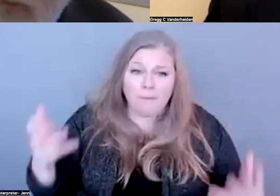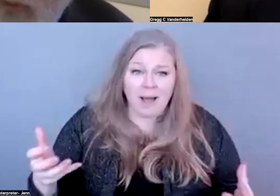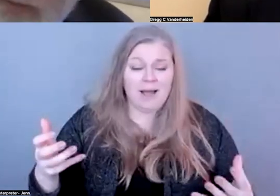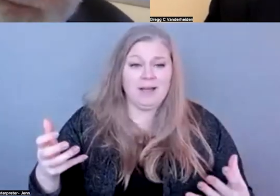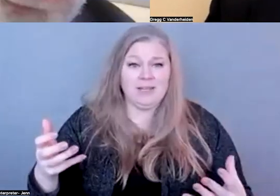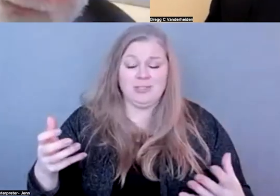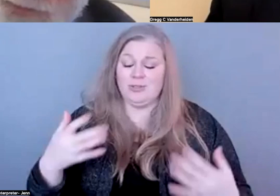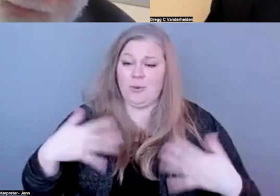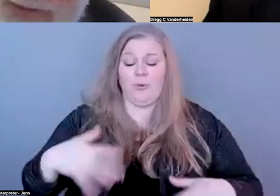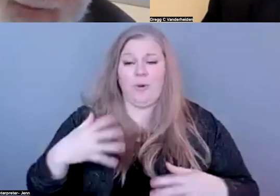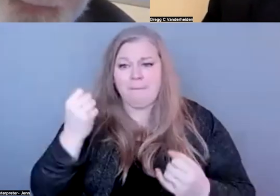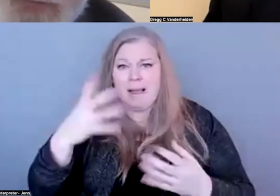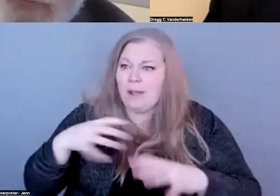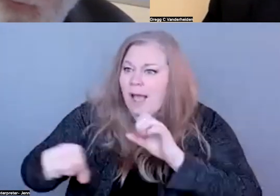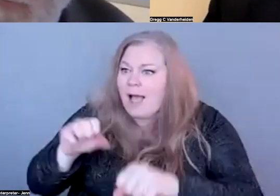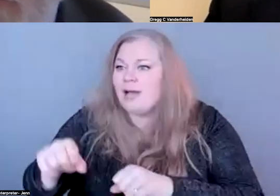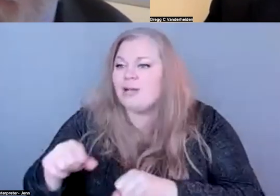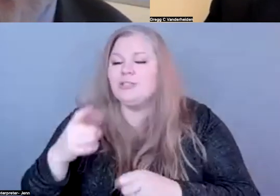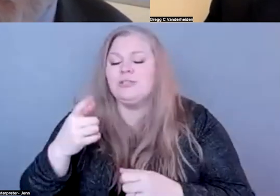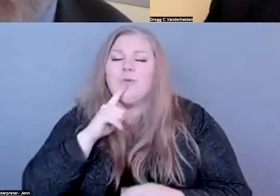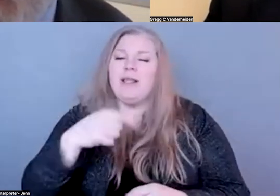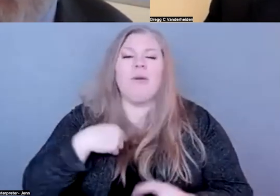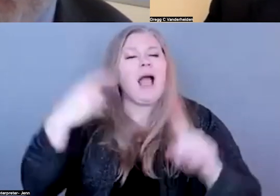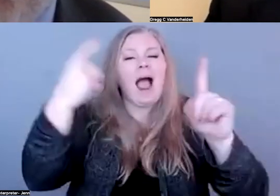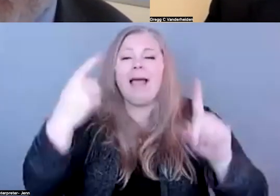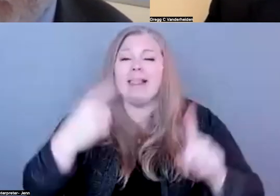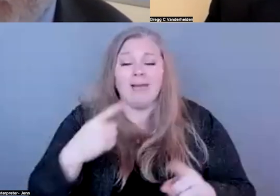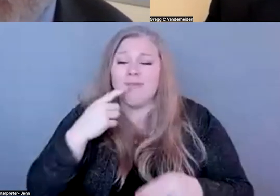We touch on the highlights, but you really have to go back and watch the full videos,